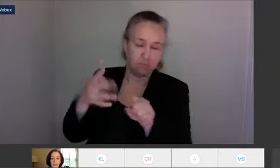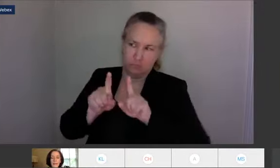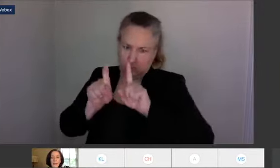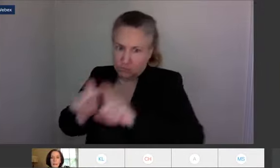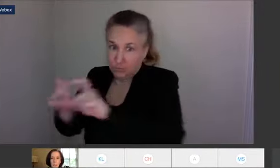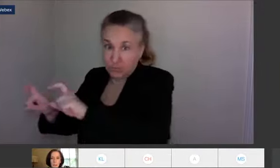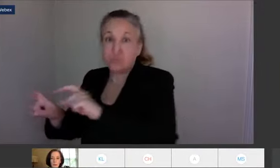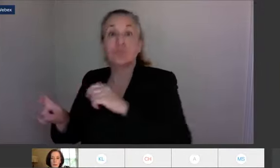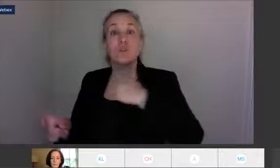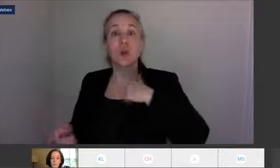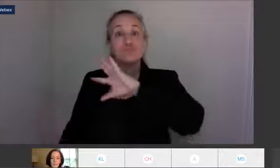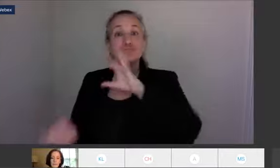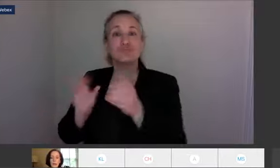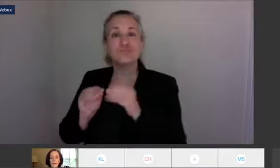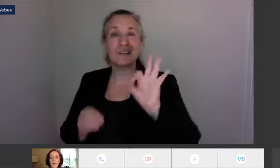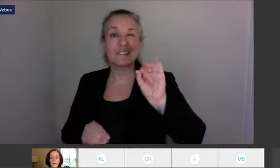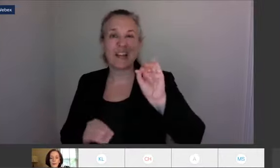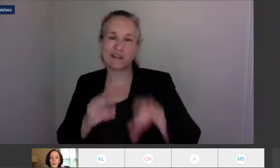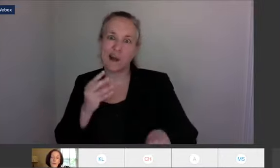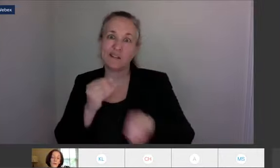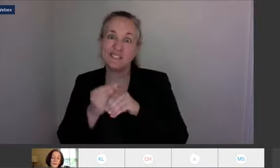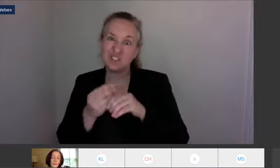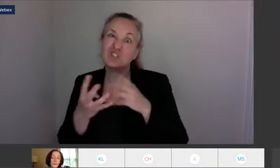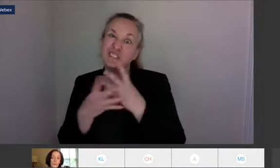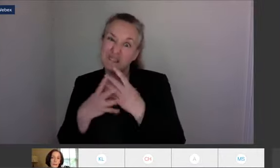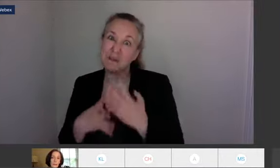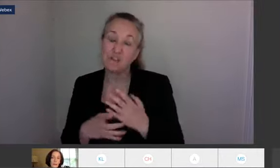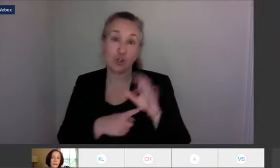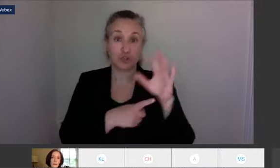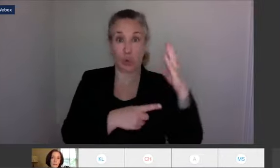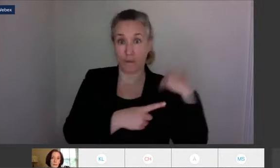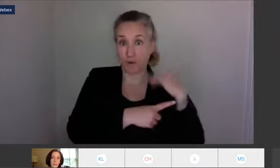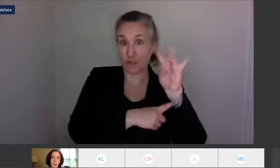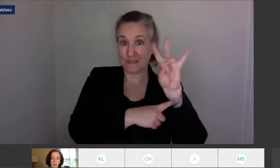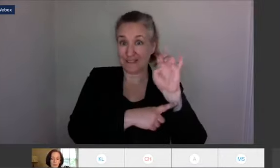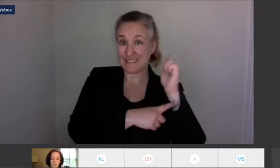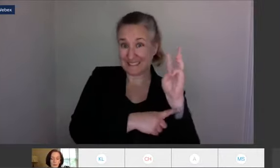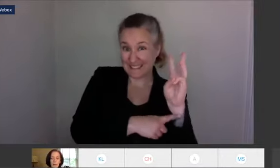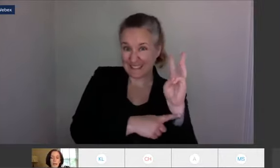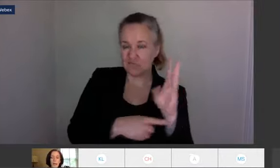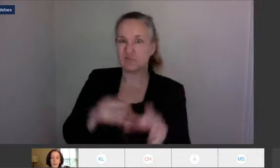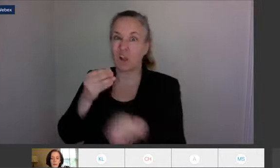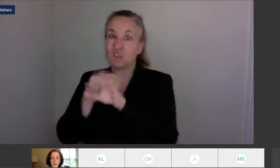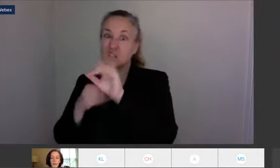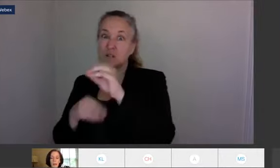additional inmates out of 716 that tested positive and we have had a